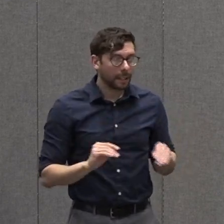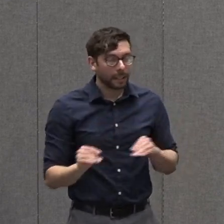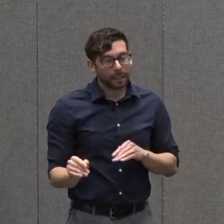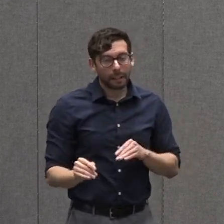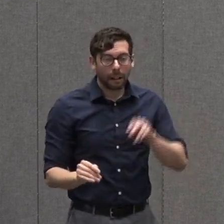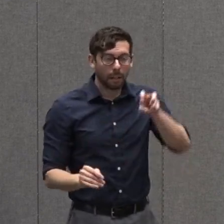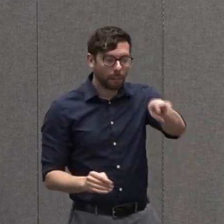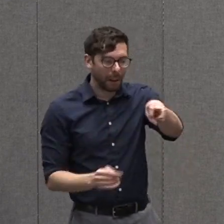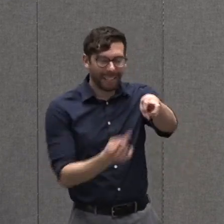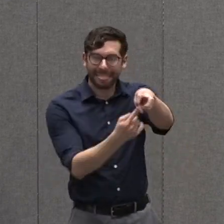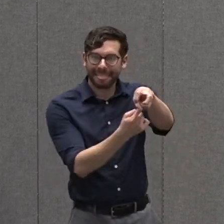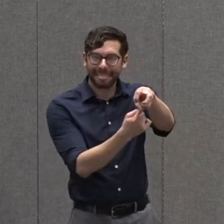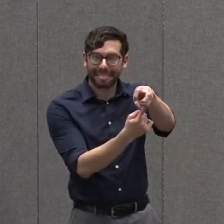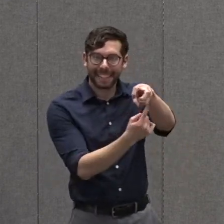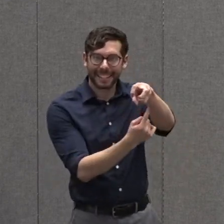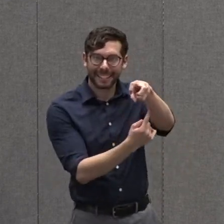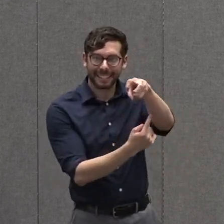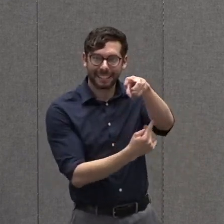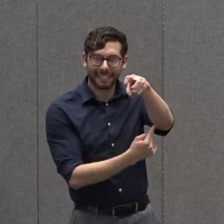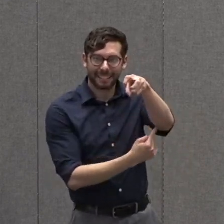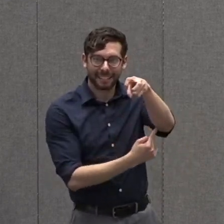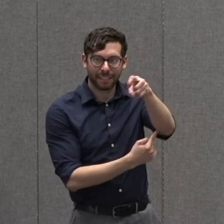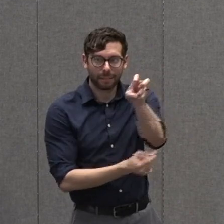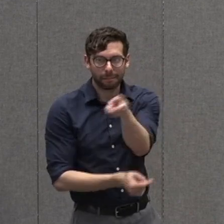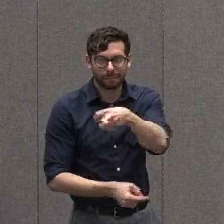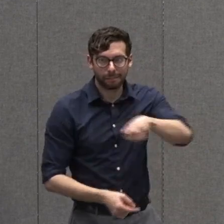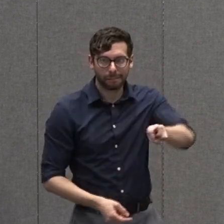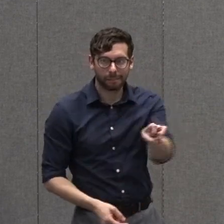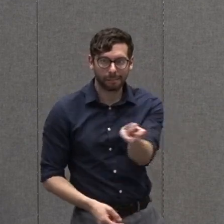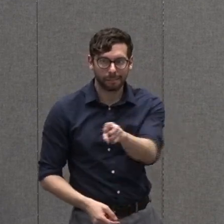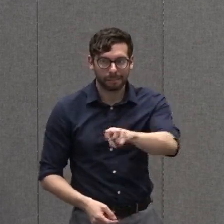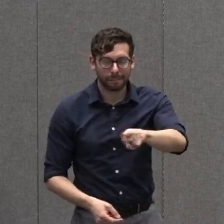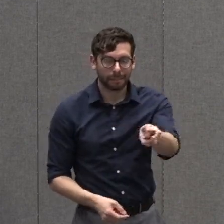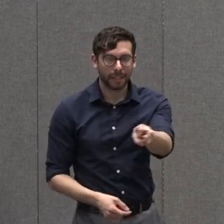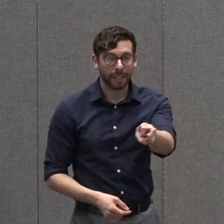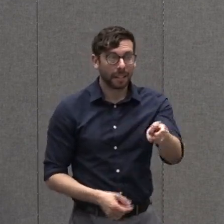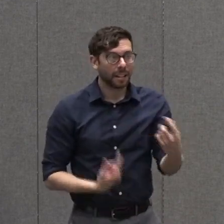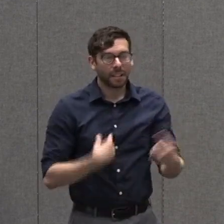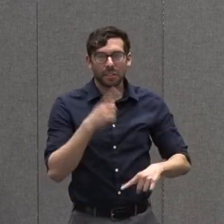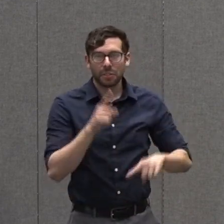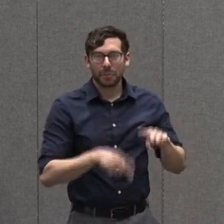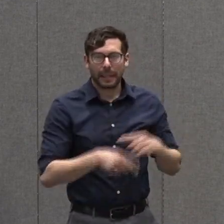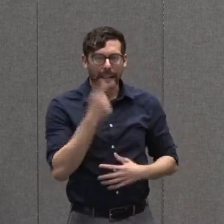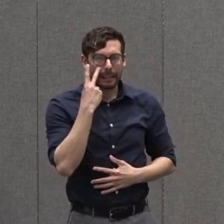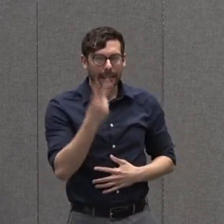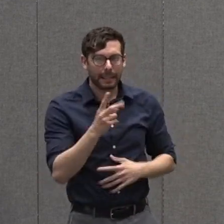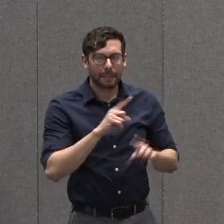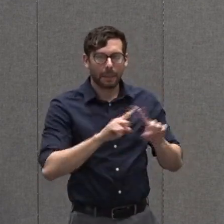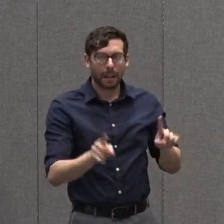Now, he's putting her back in her little container down here, which you cannot see. Do you need the lid, here? - I do.